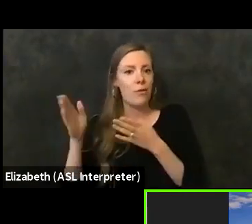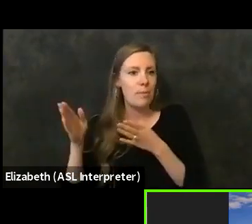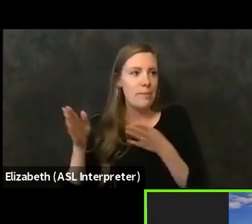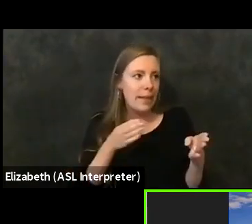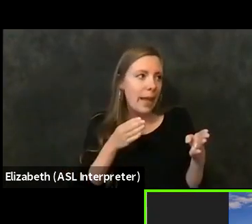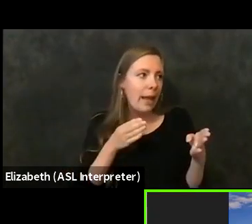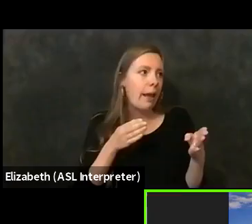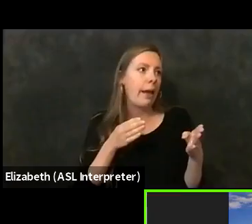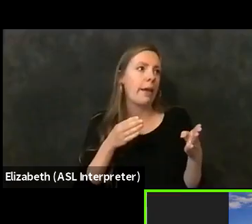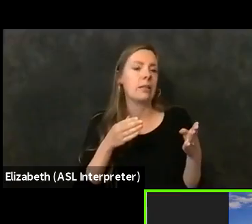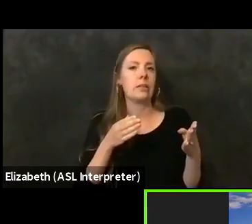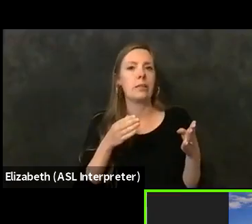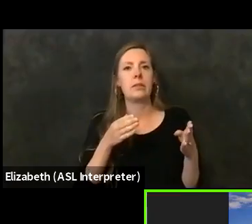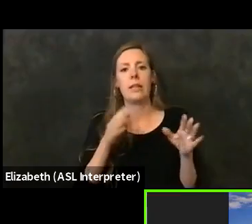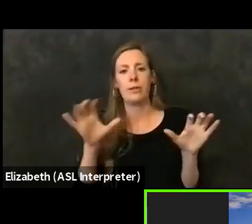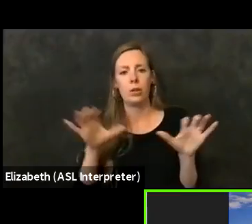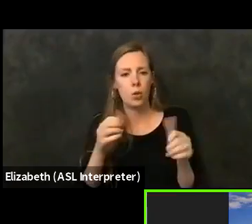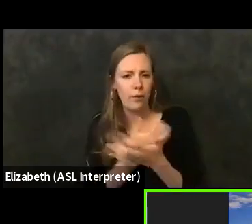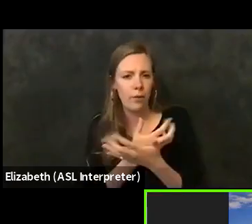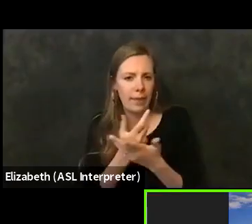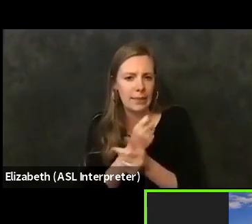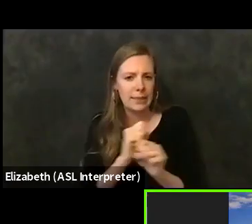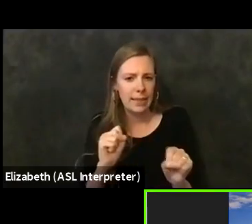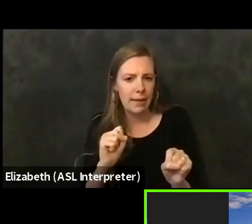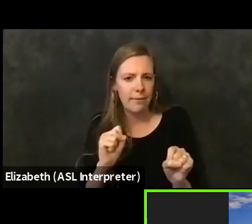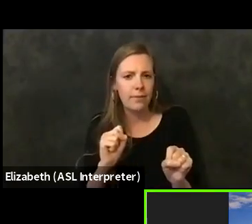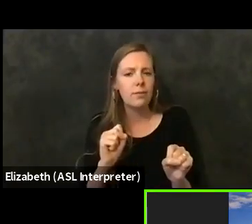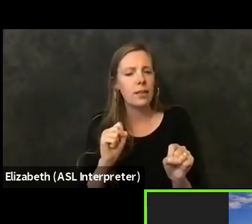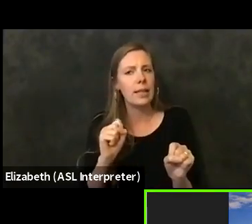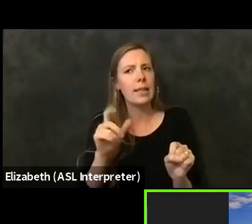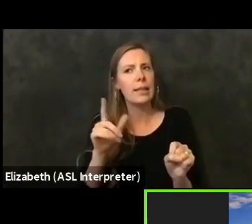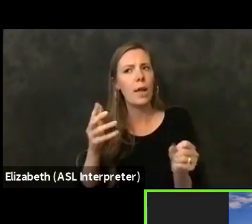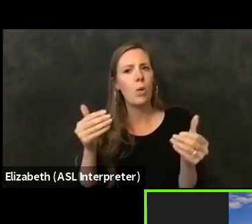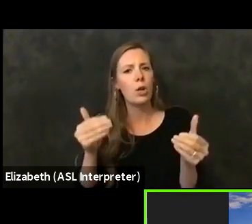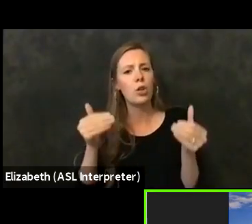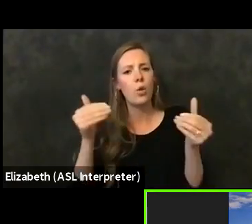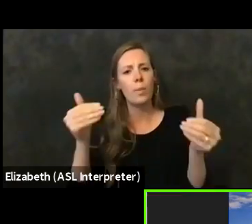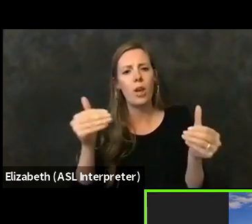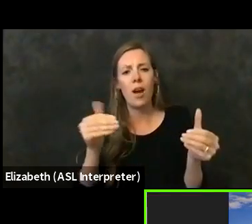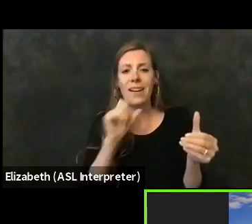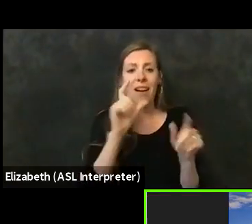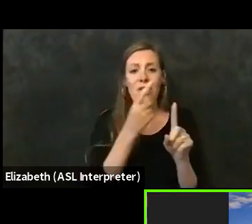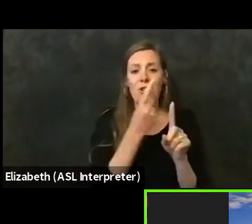Their work is for them to be able to move beyond the K to sixth grade category and